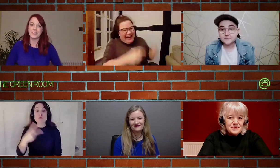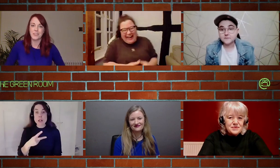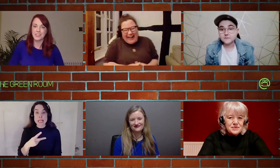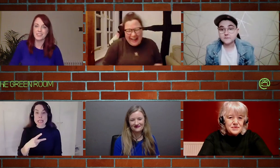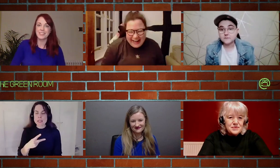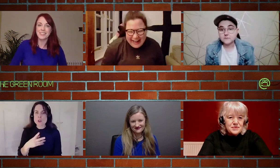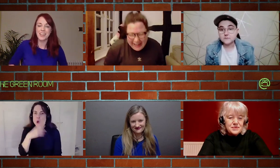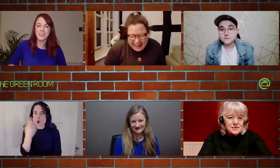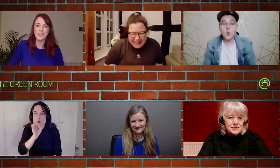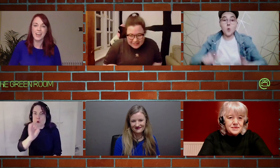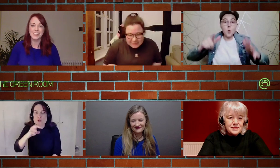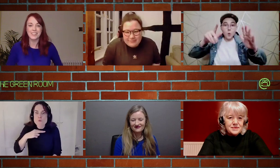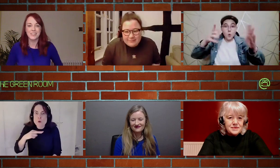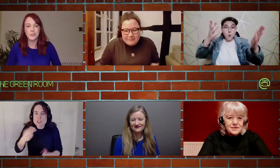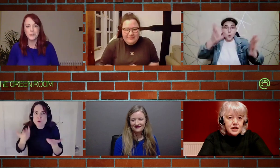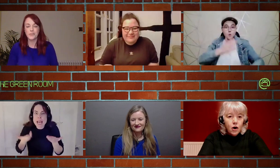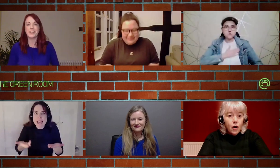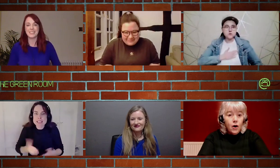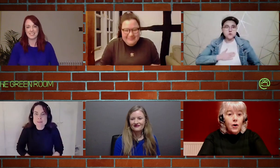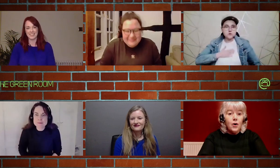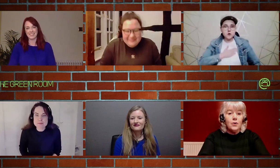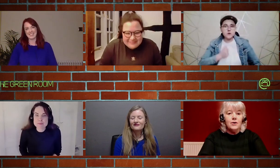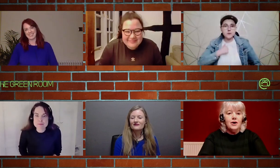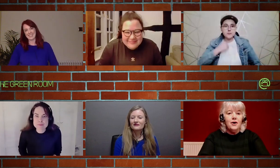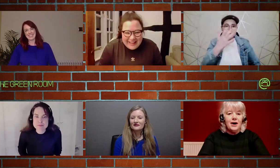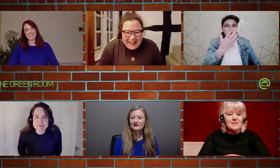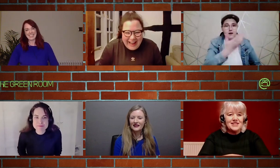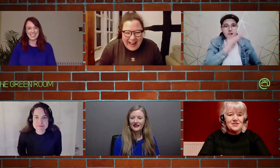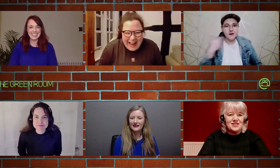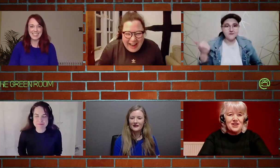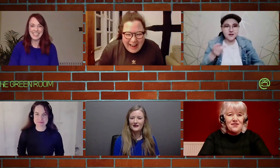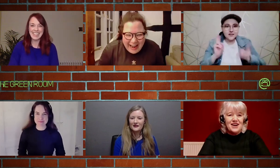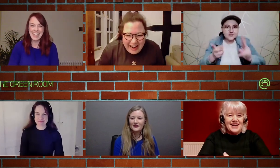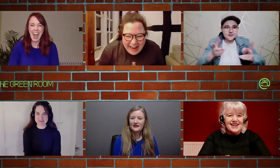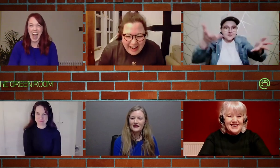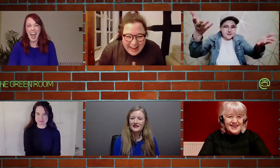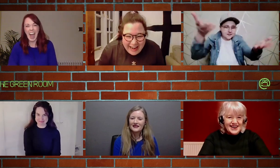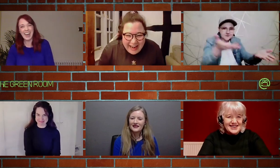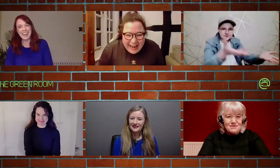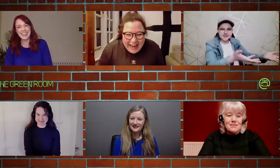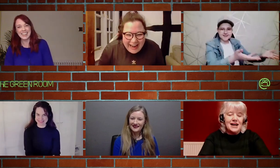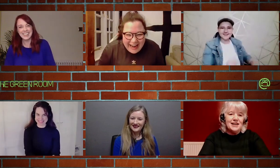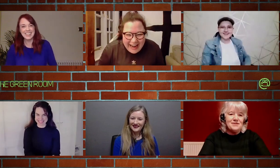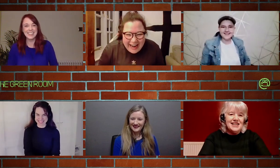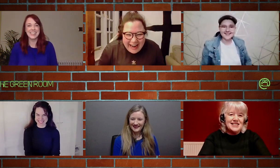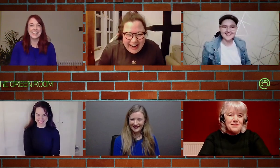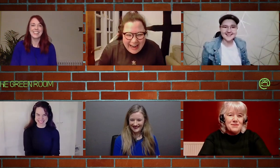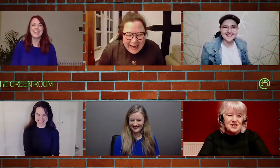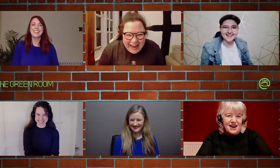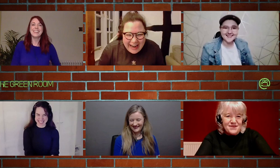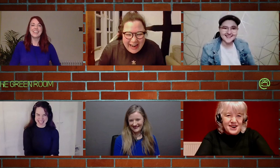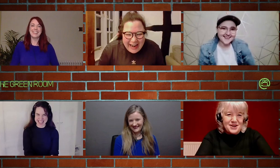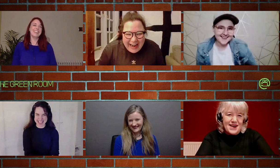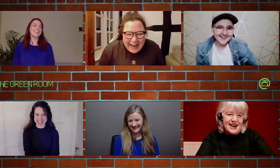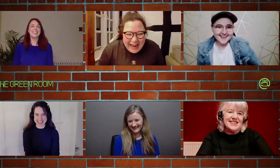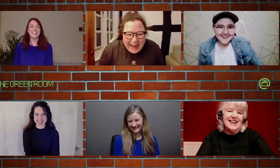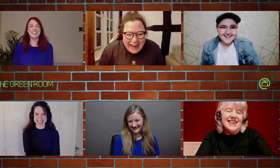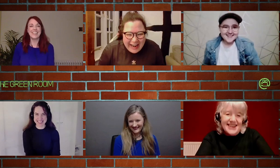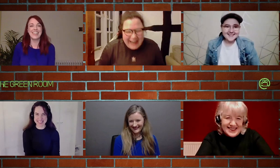for this chat? Who's your voice? BM: Sh I'm so sorry! It's my lovely interpreter. I forgot about her.